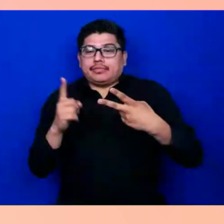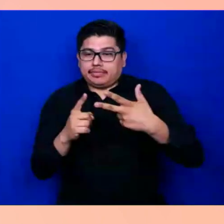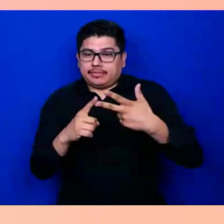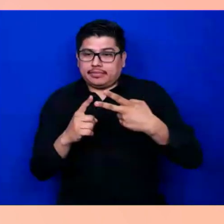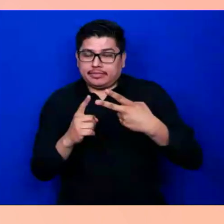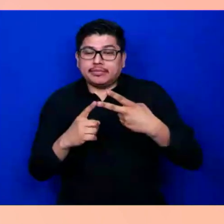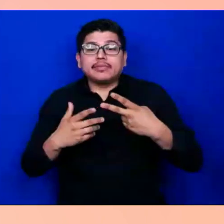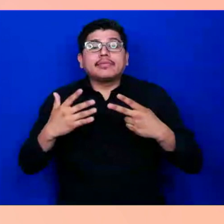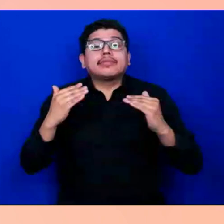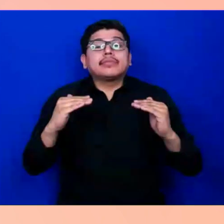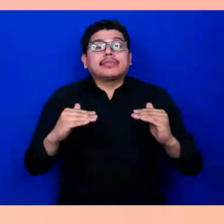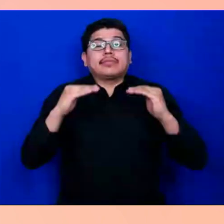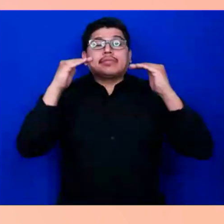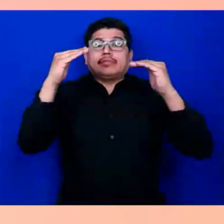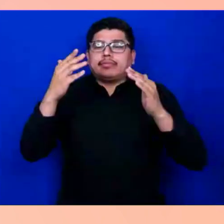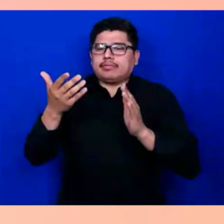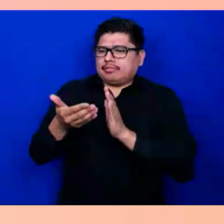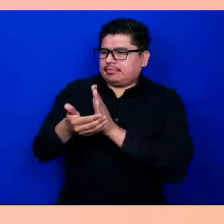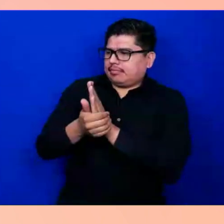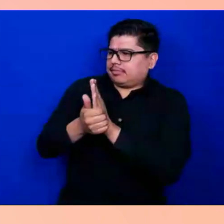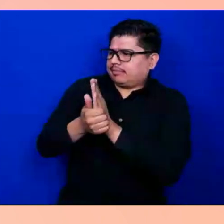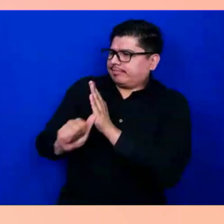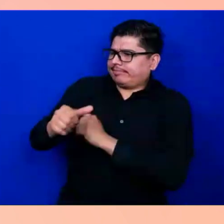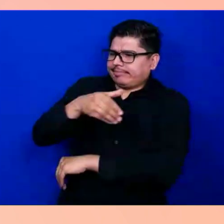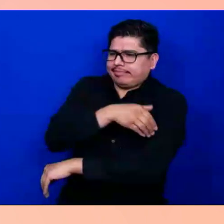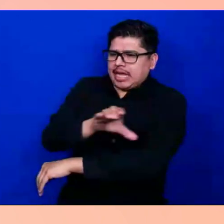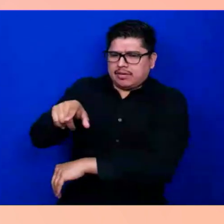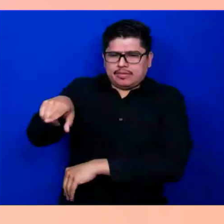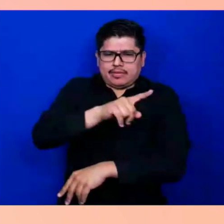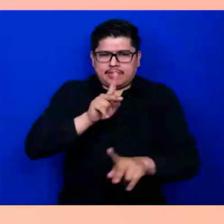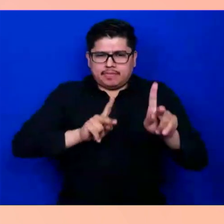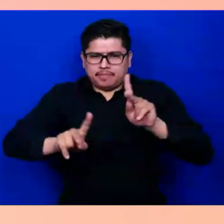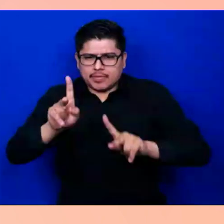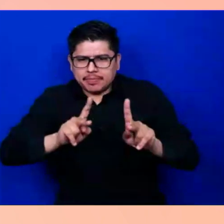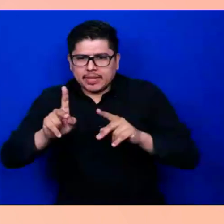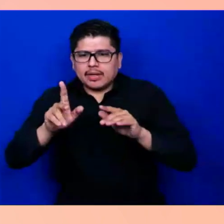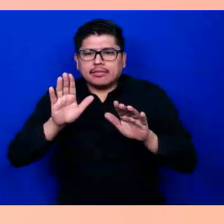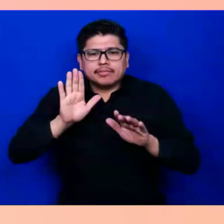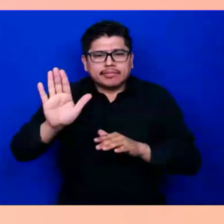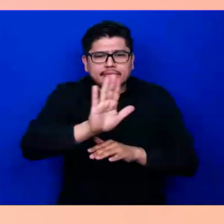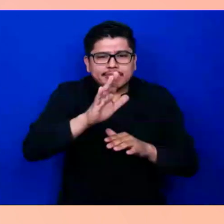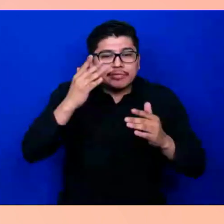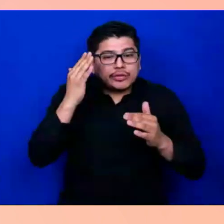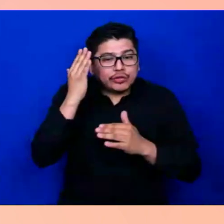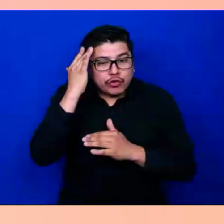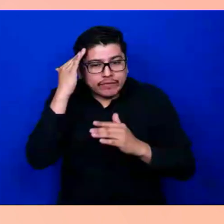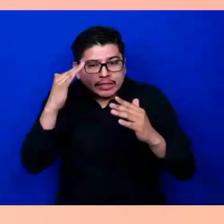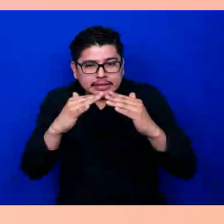Programs like our neurodiverse career connector and companies like Mantra and learning accessibility.